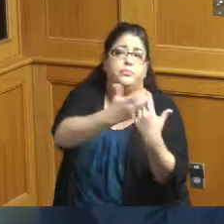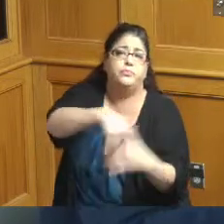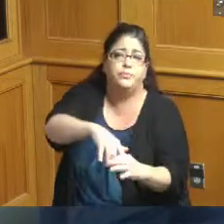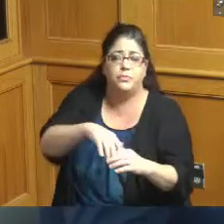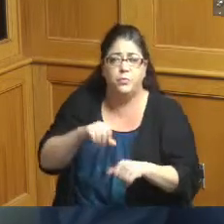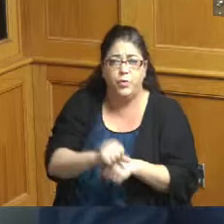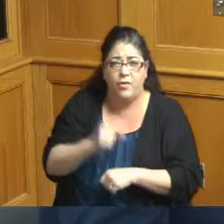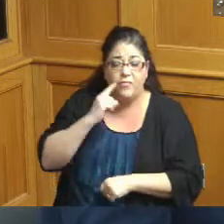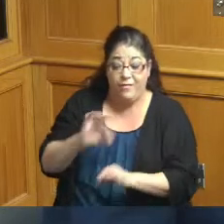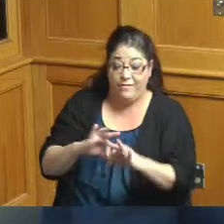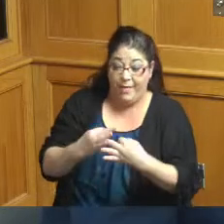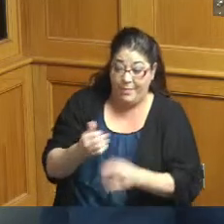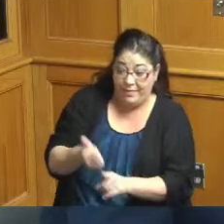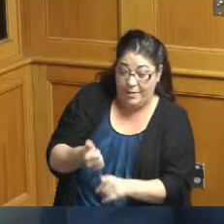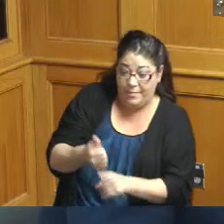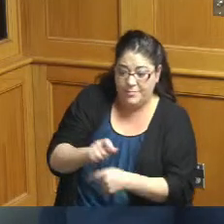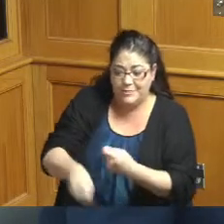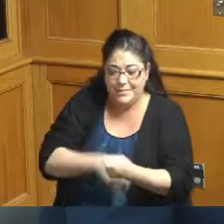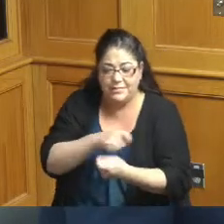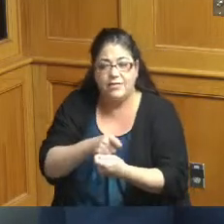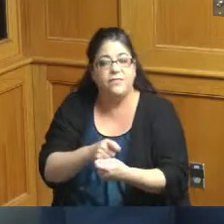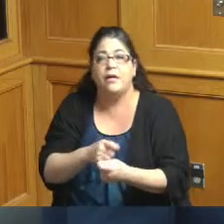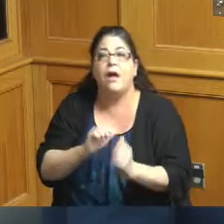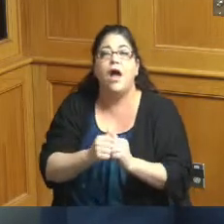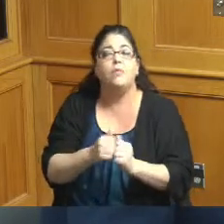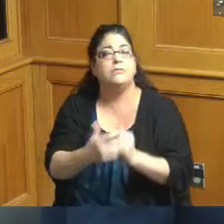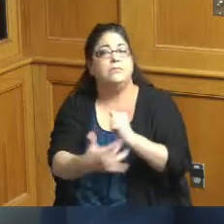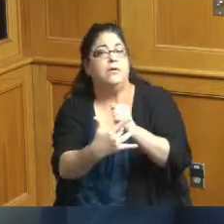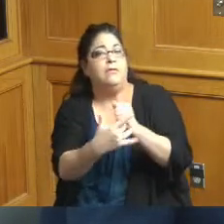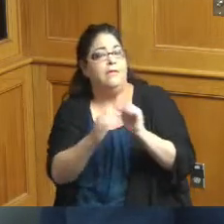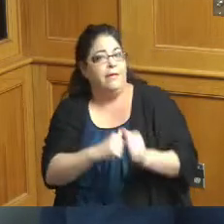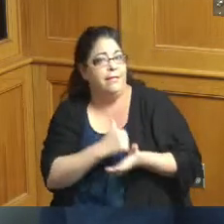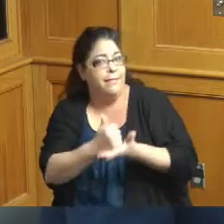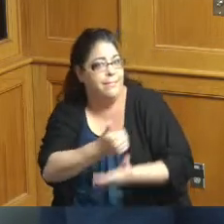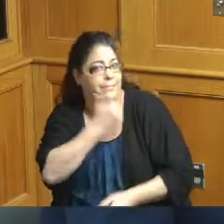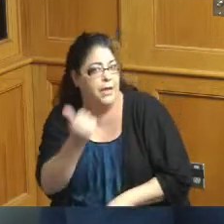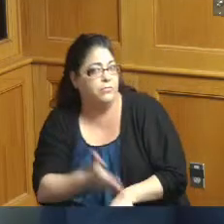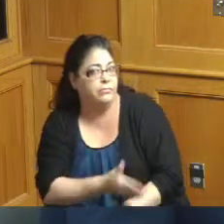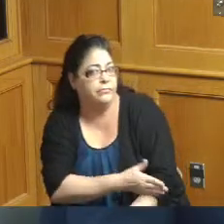our families specifically specifically through technology as well we were one of the first